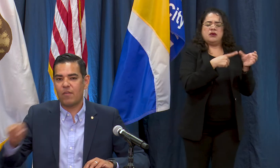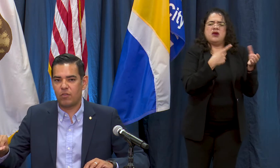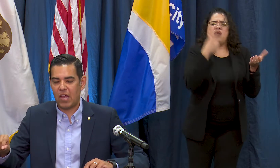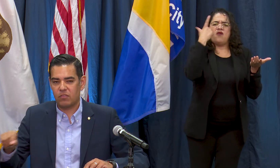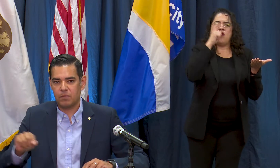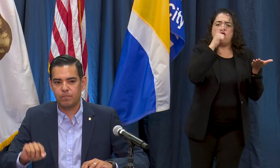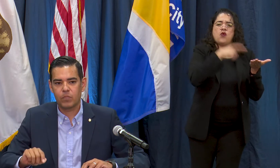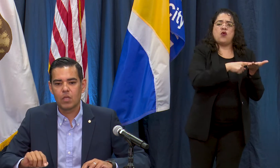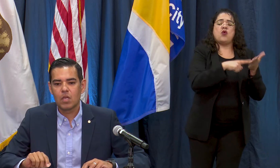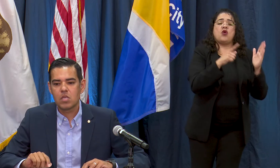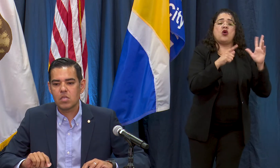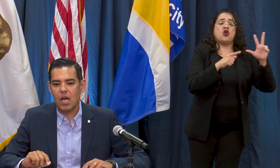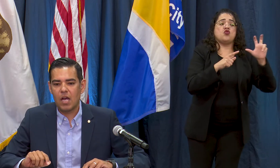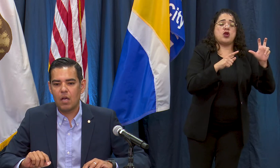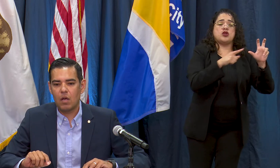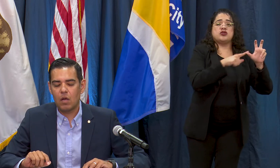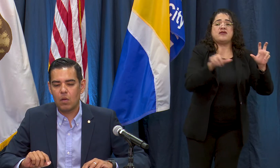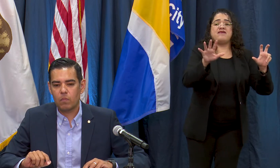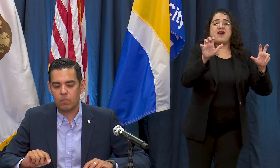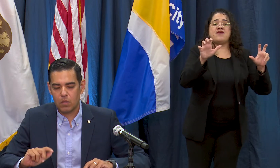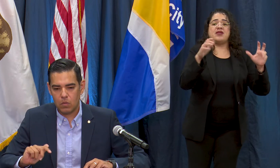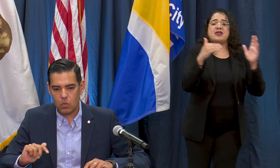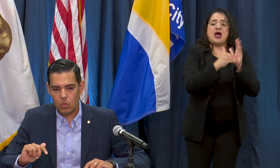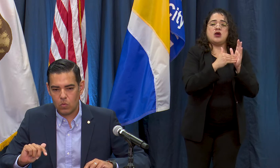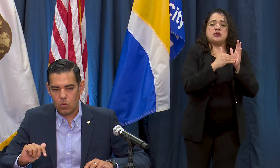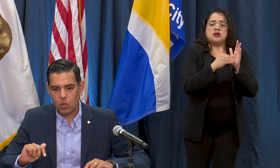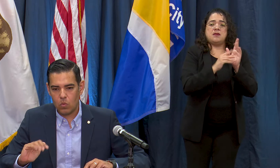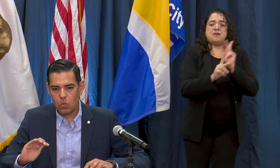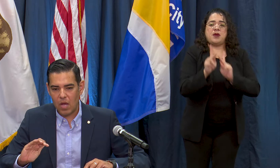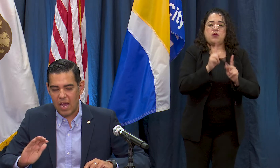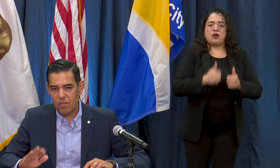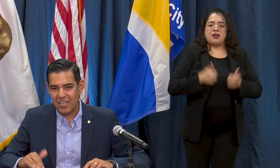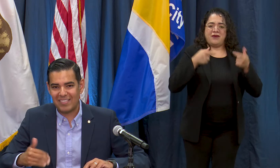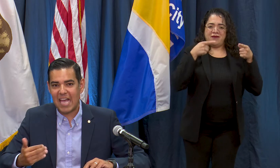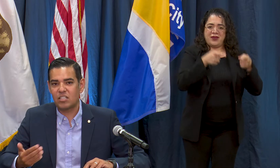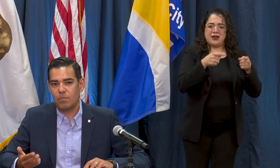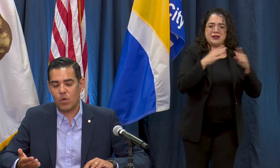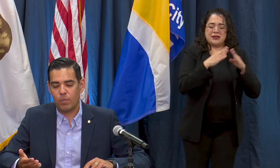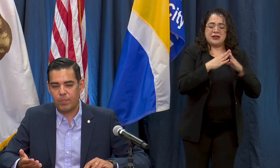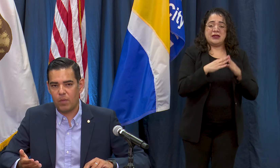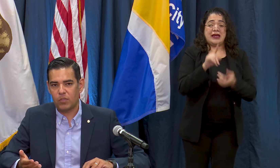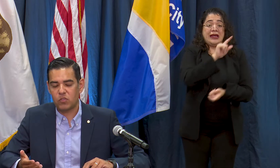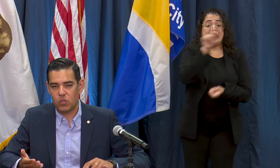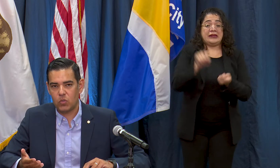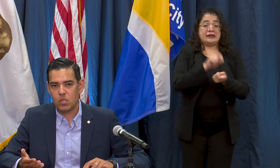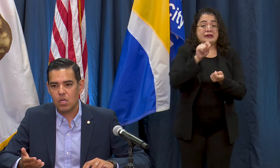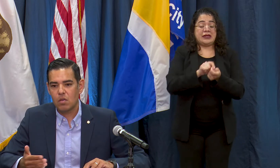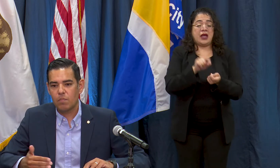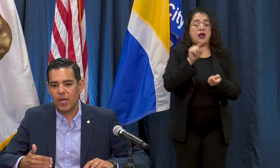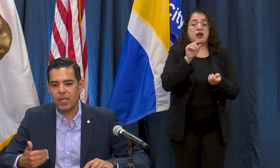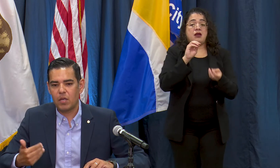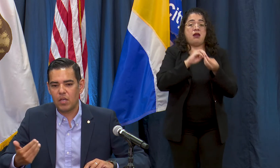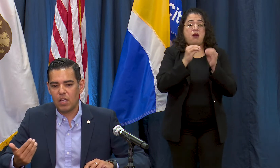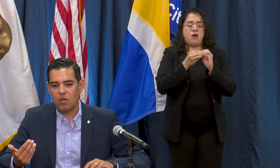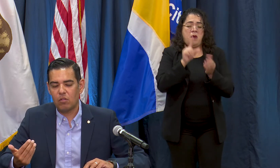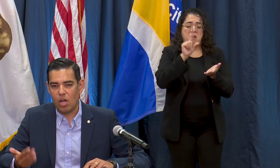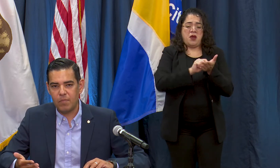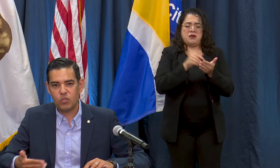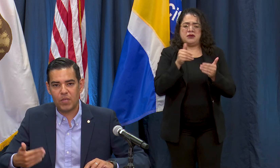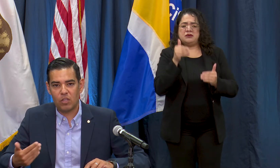500 thousand. The exact number will be published soon but Long Beach being the